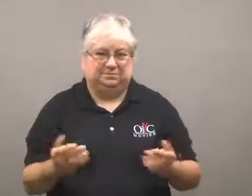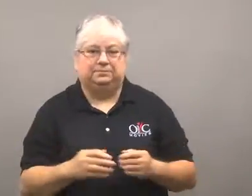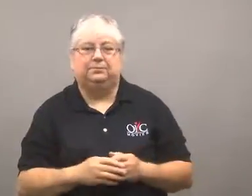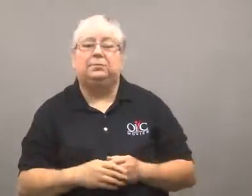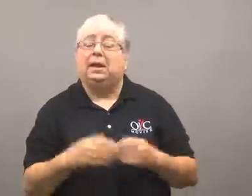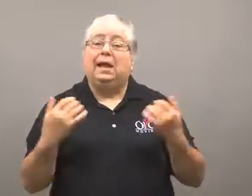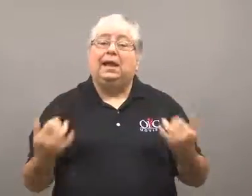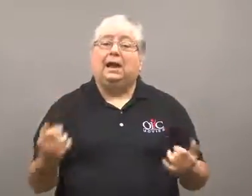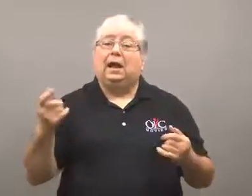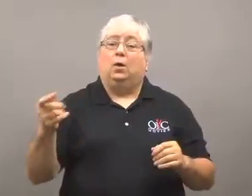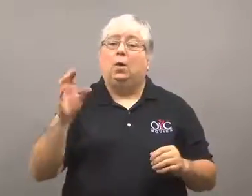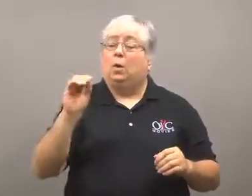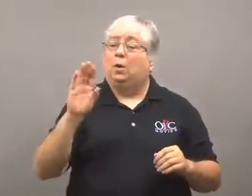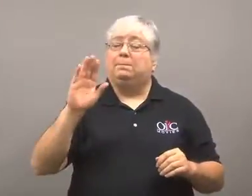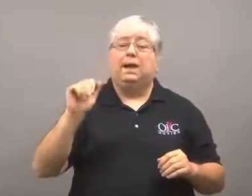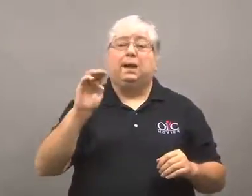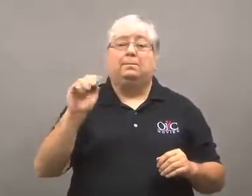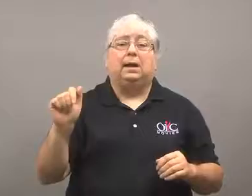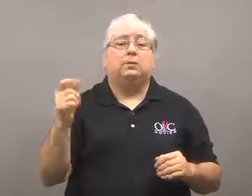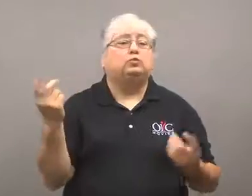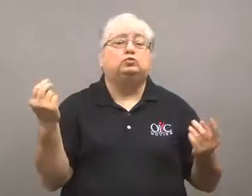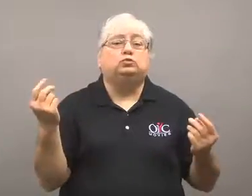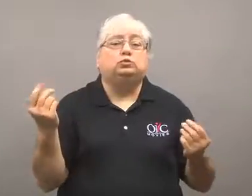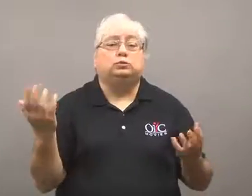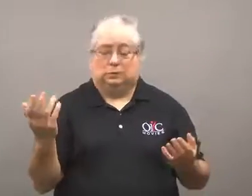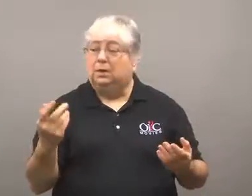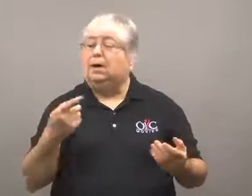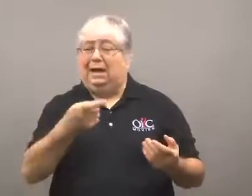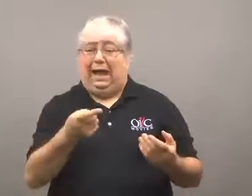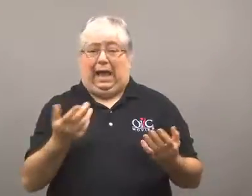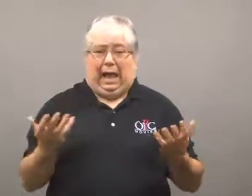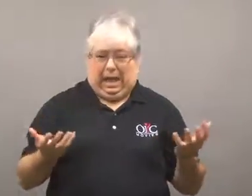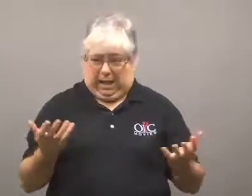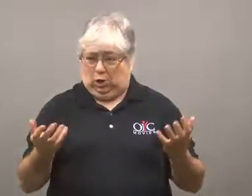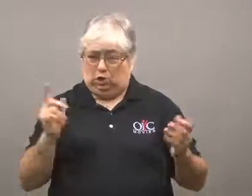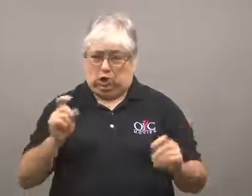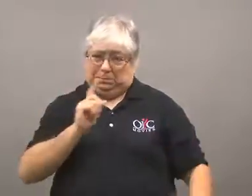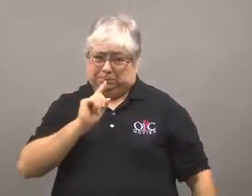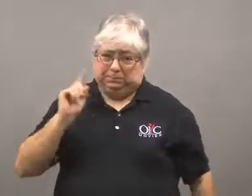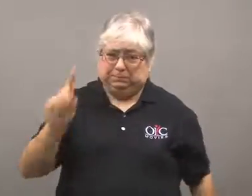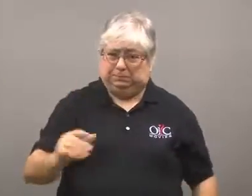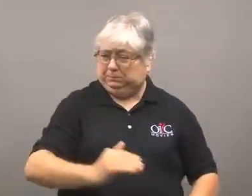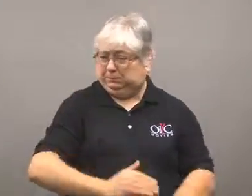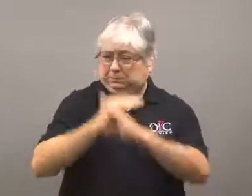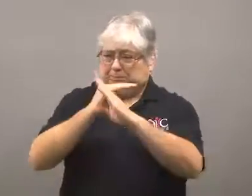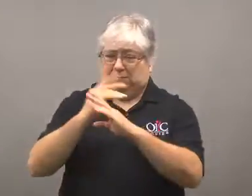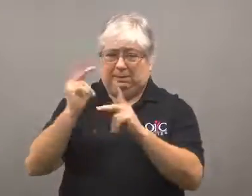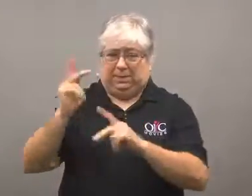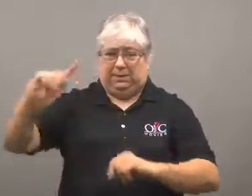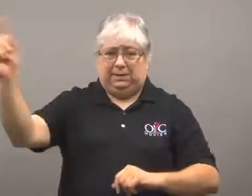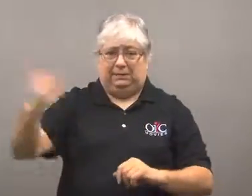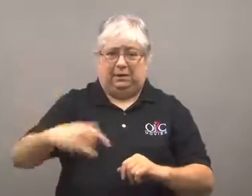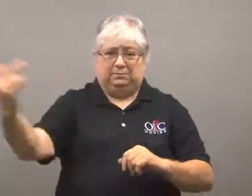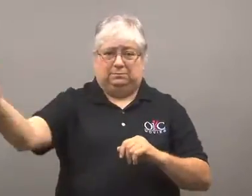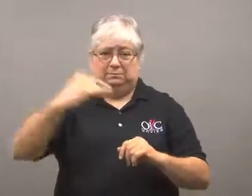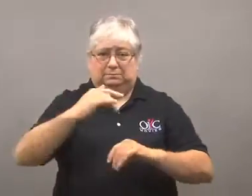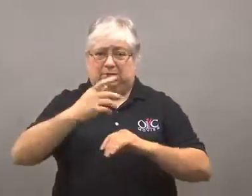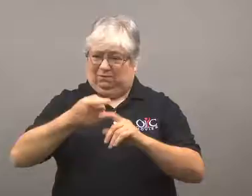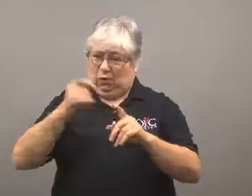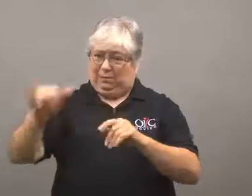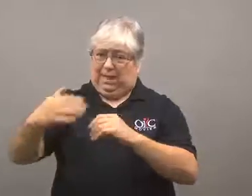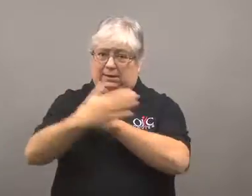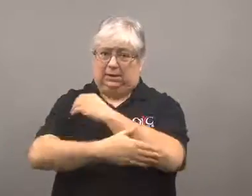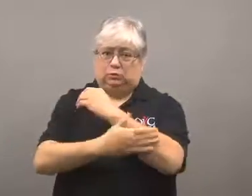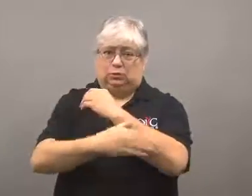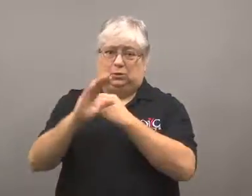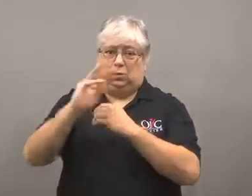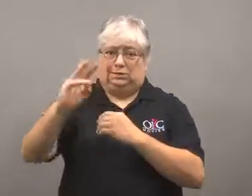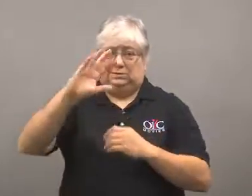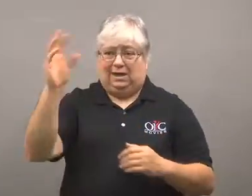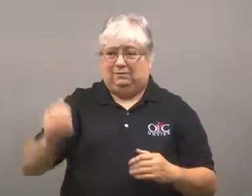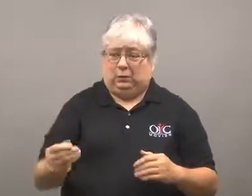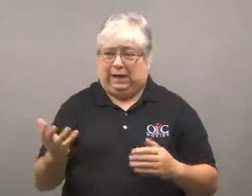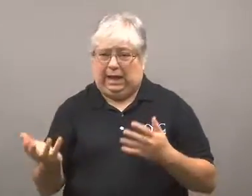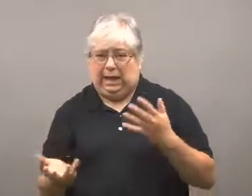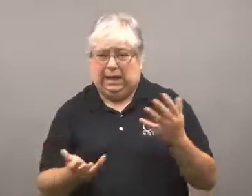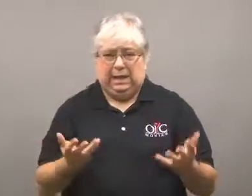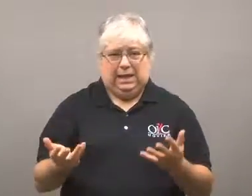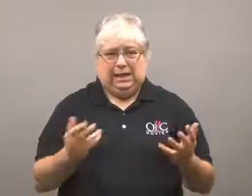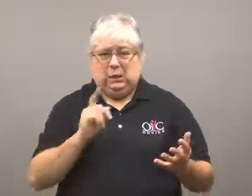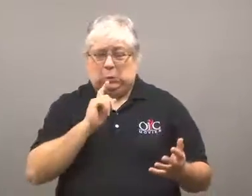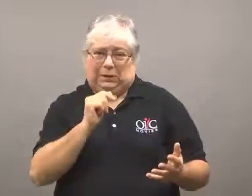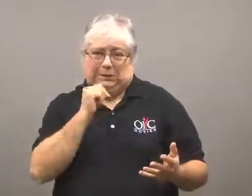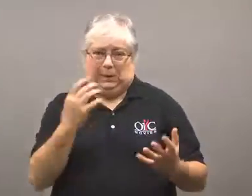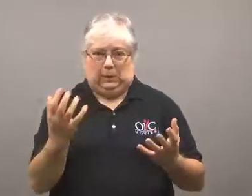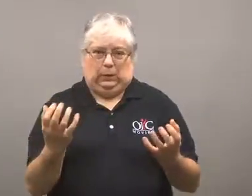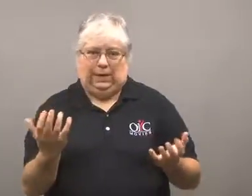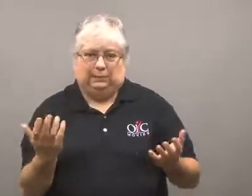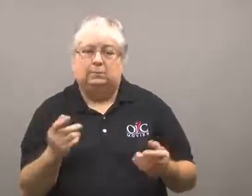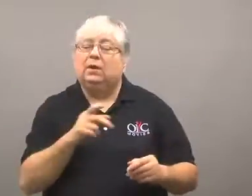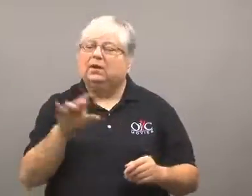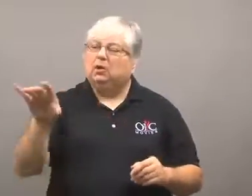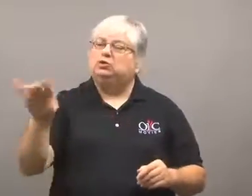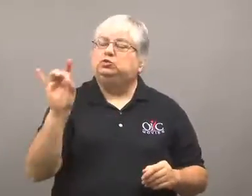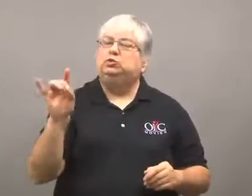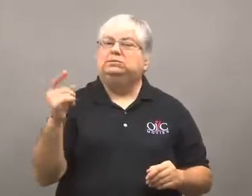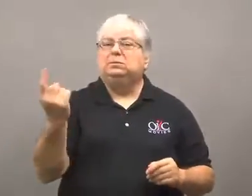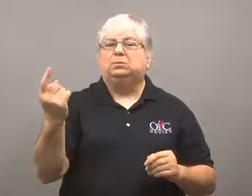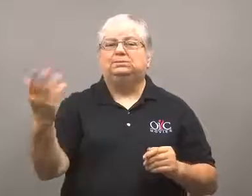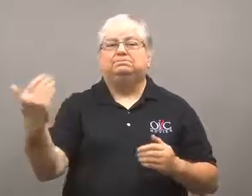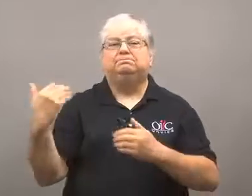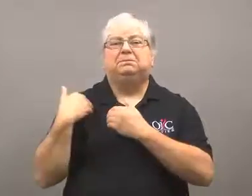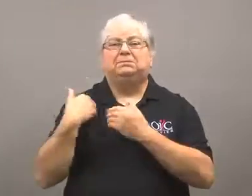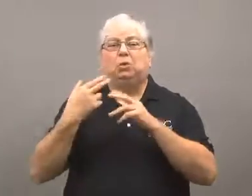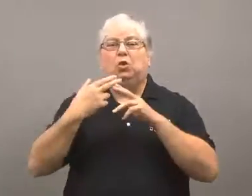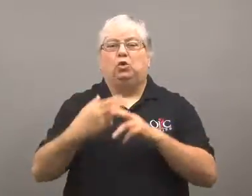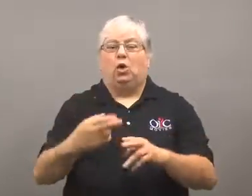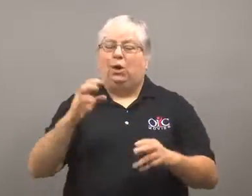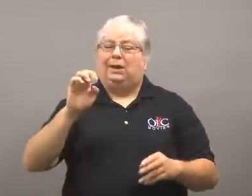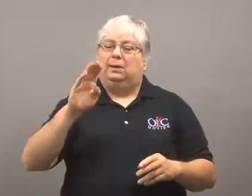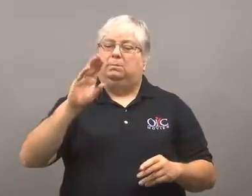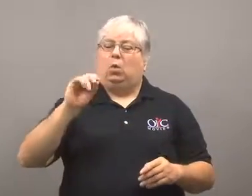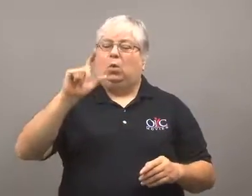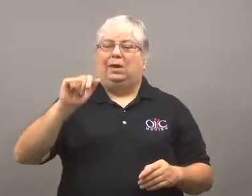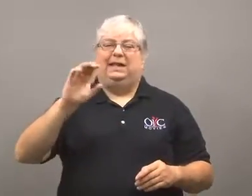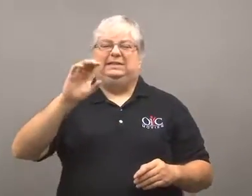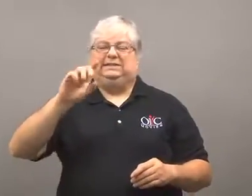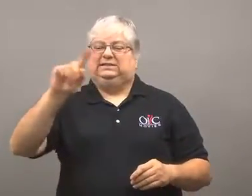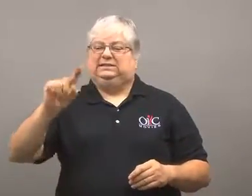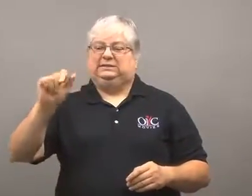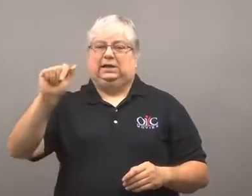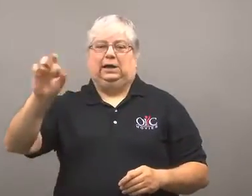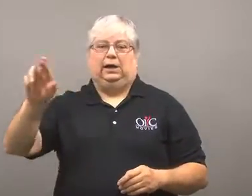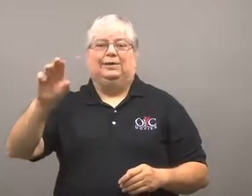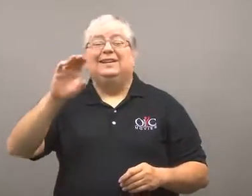Obama doesn't really want to ban travelers from West Africa.